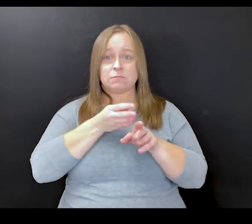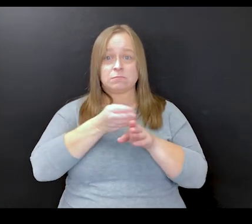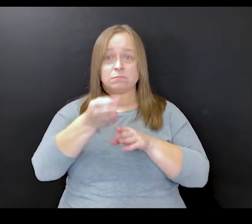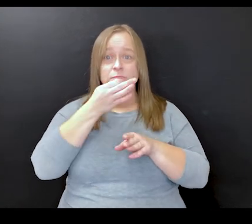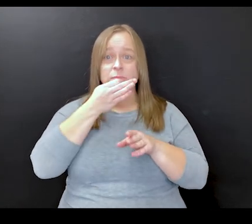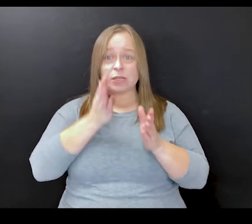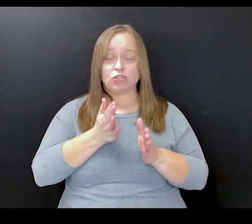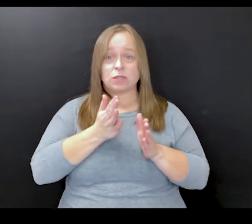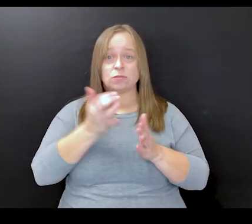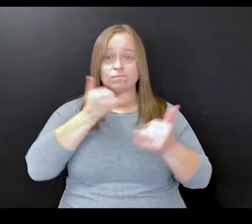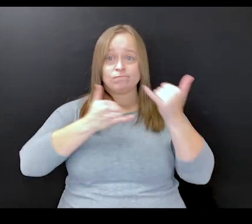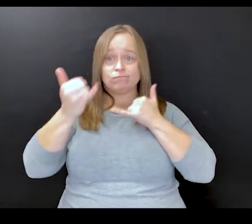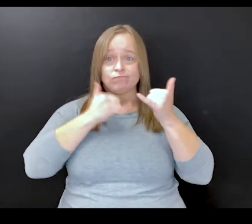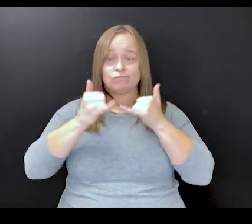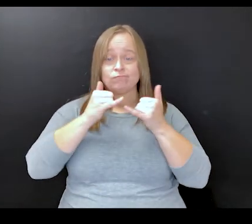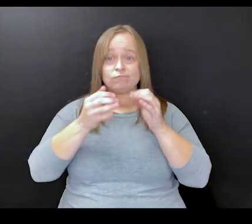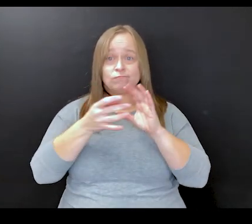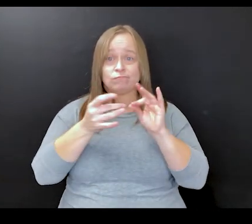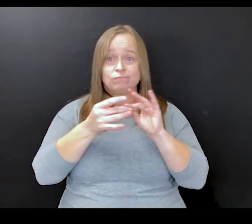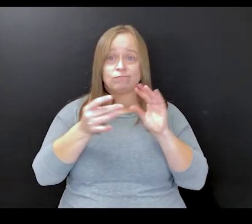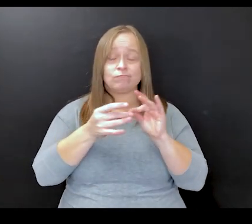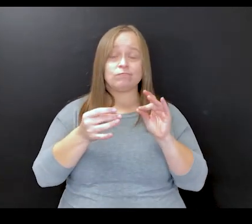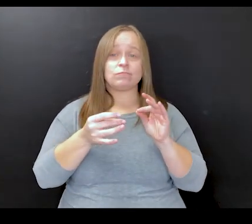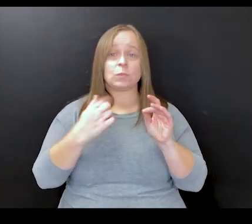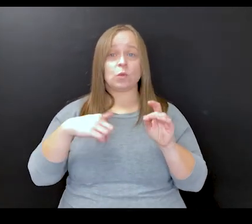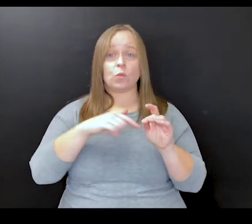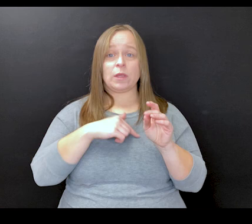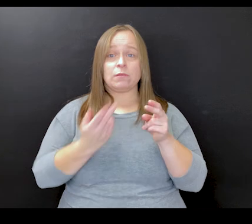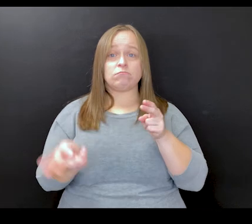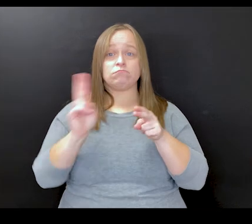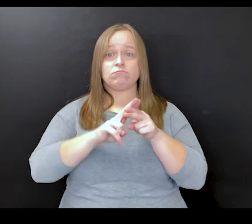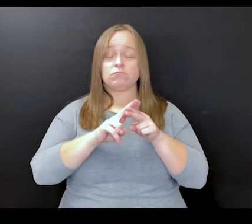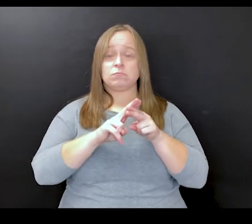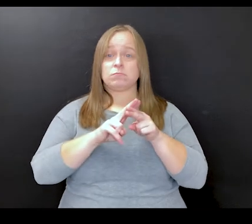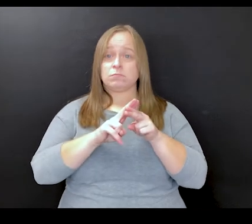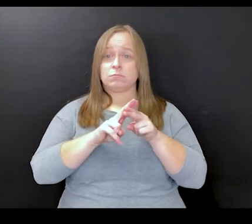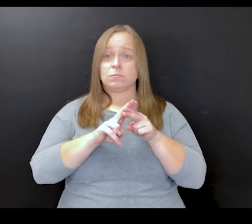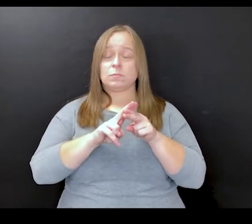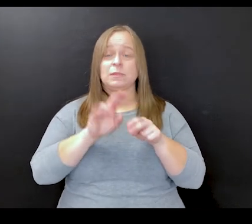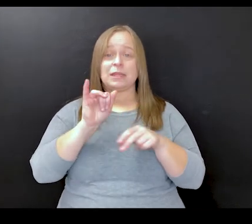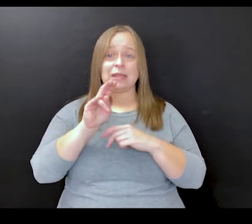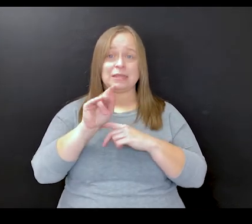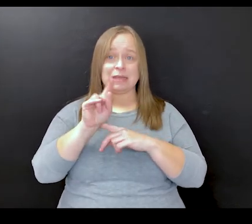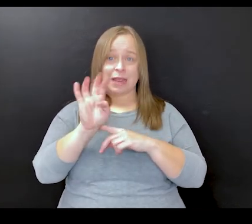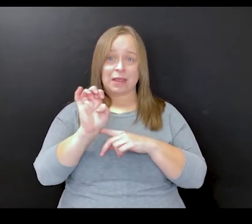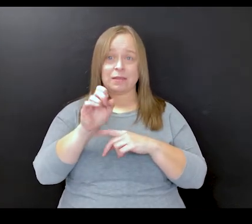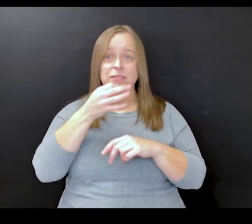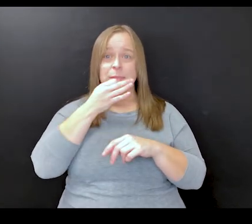who handle all the requests that come in. We are going to add an additional intake specialist